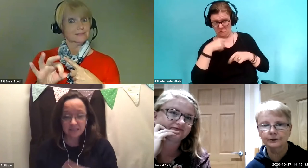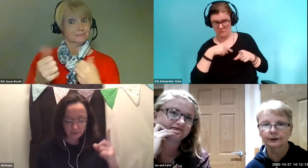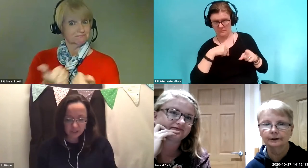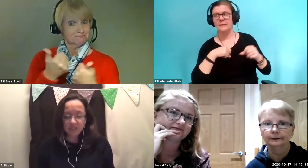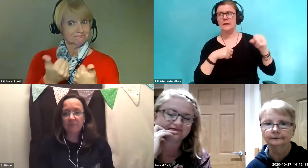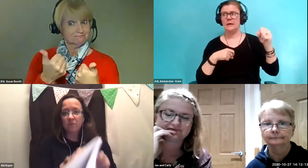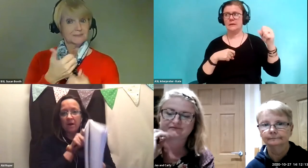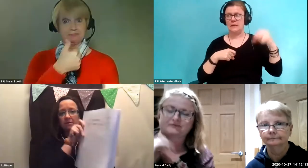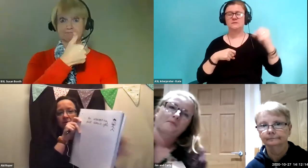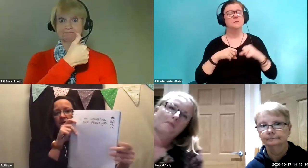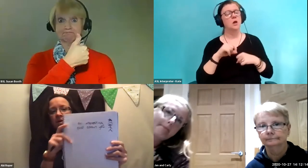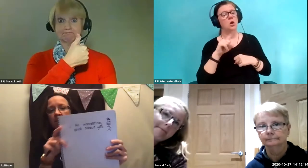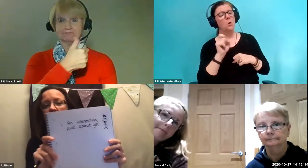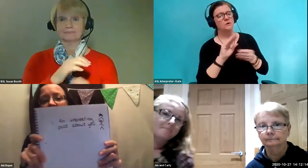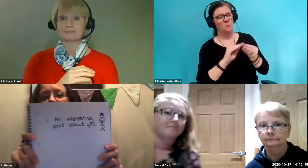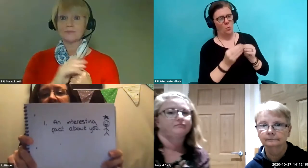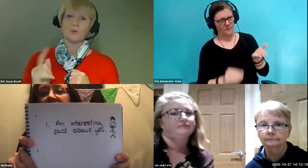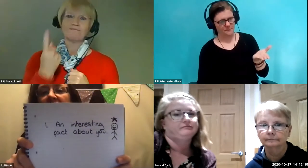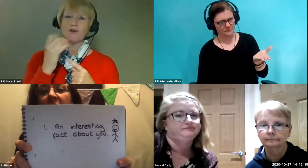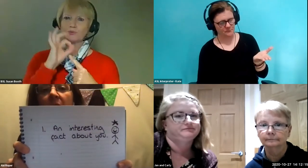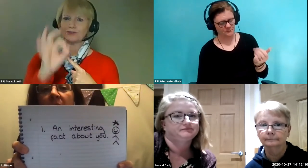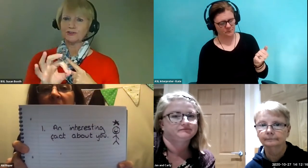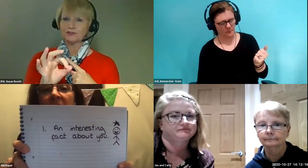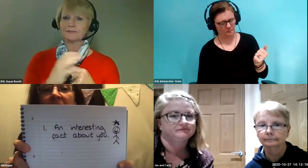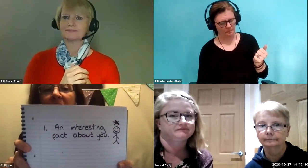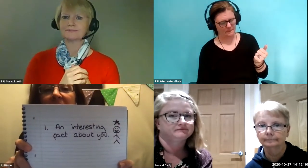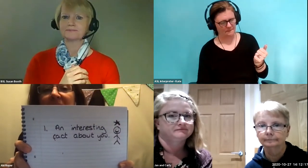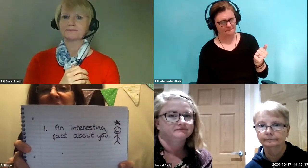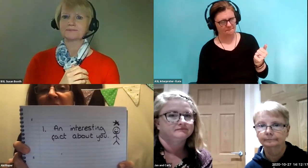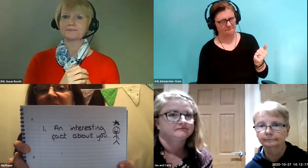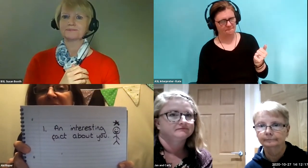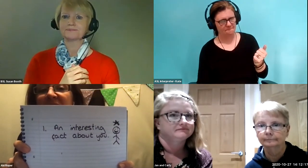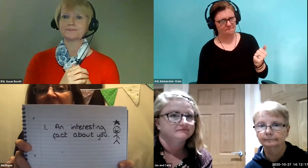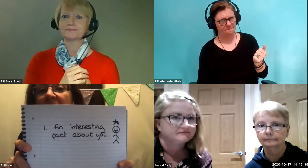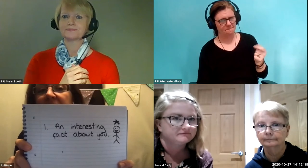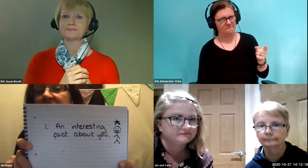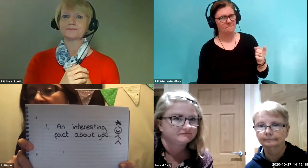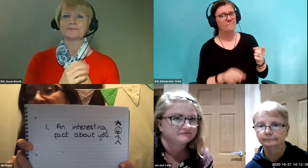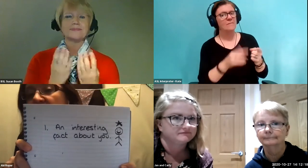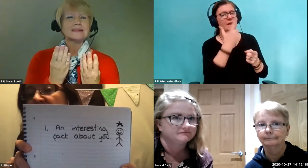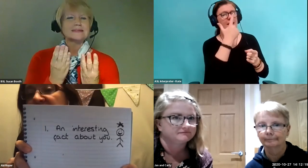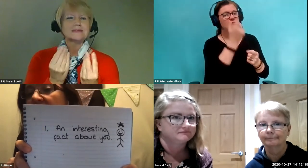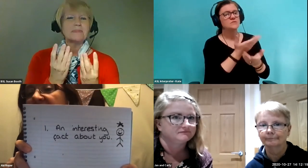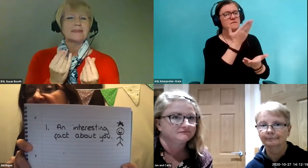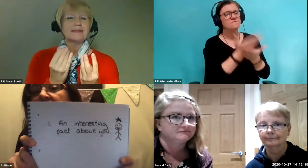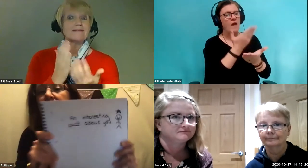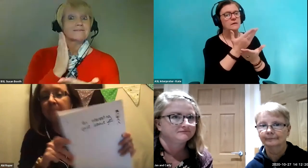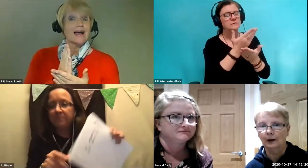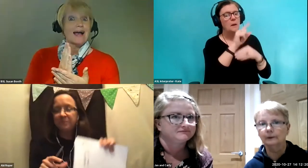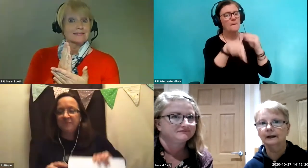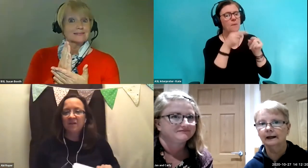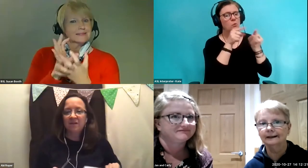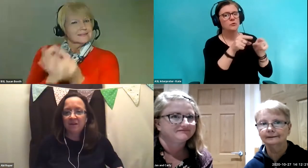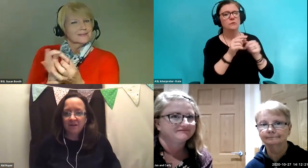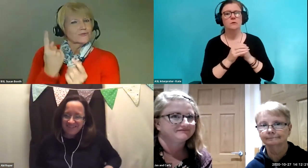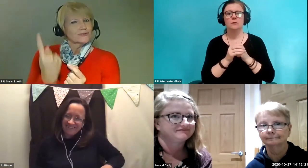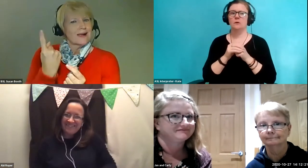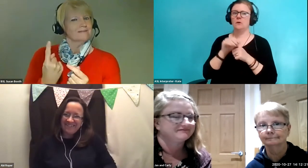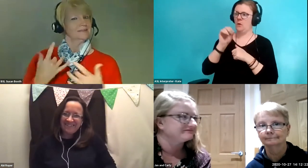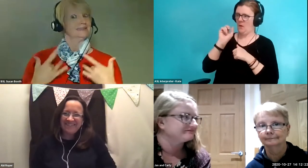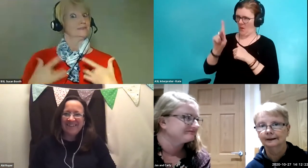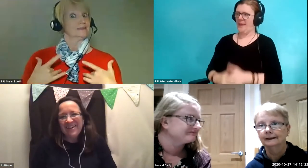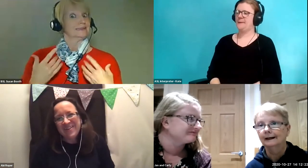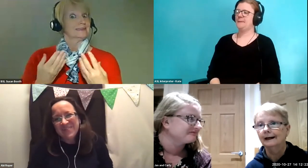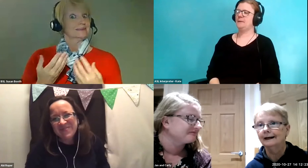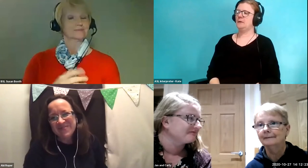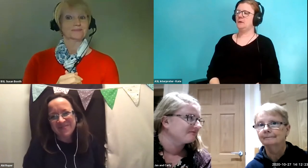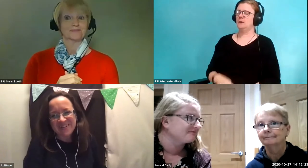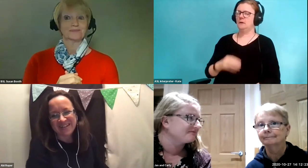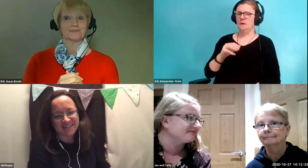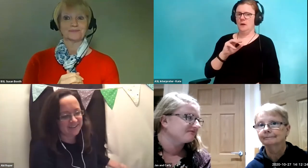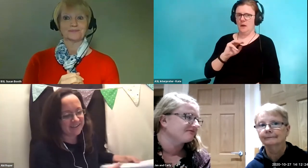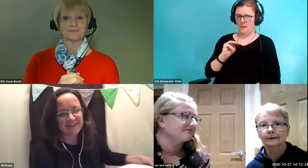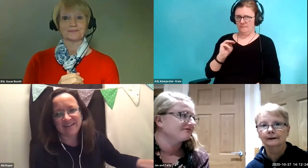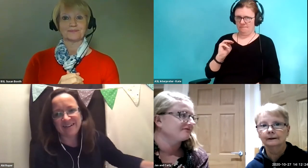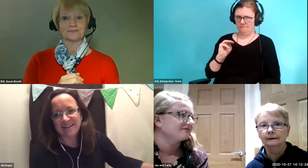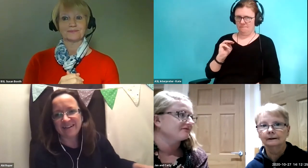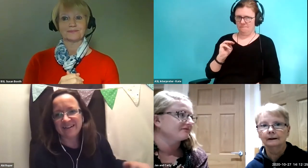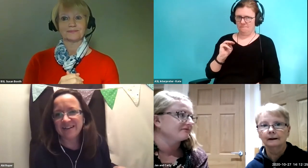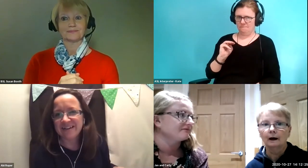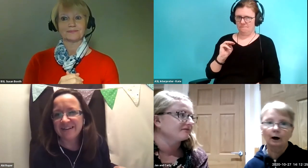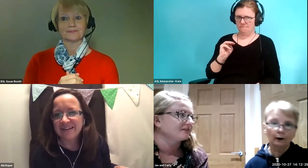so question number one I'm going to ask you for an interesting fact about yourself okay um